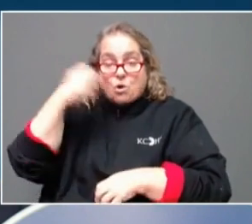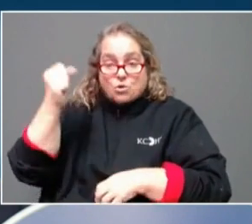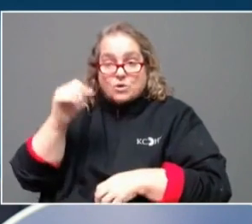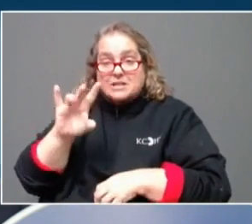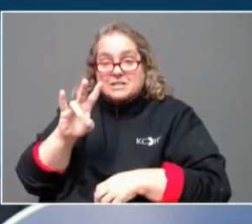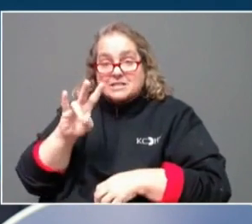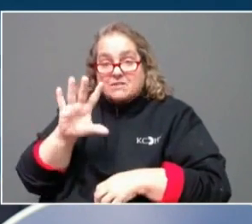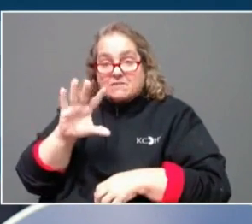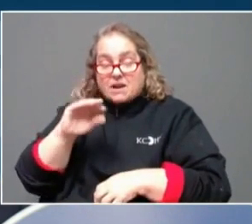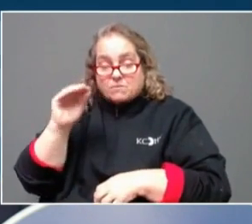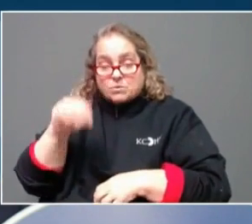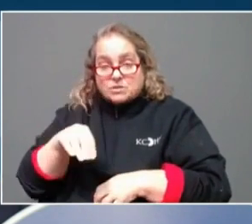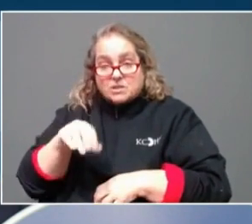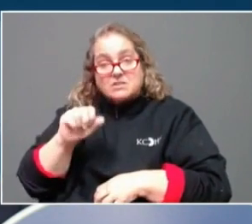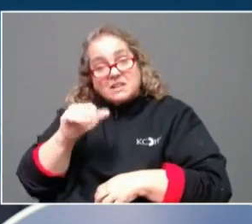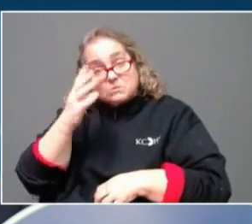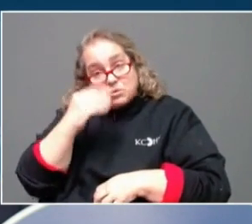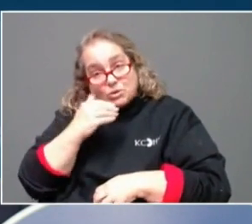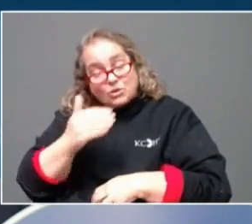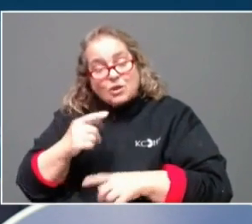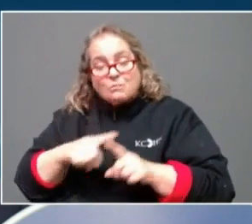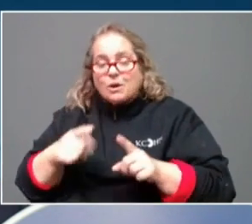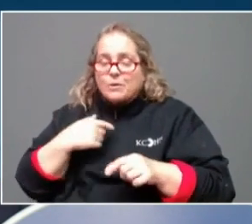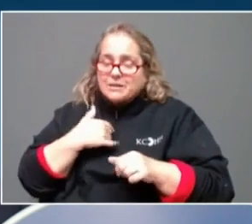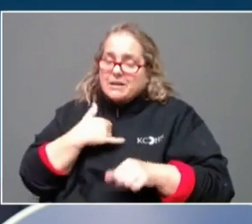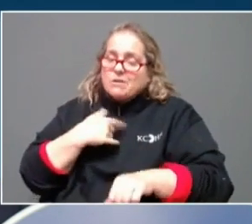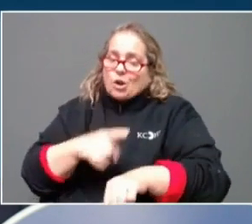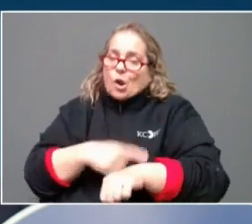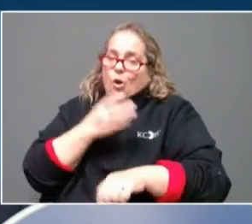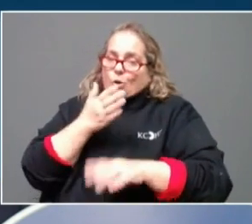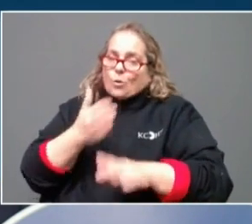pretty good. But we've still got a ways to go and we know it's very unevenly